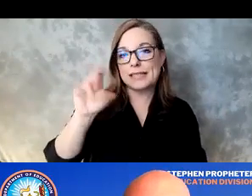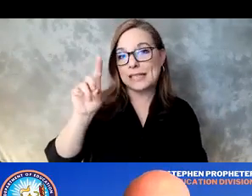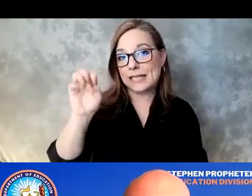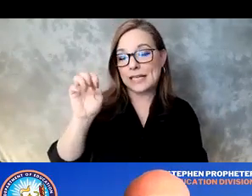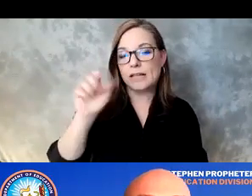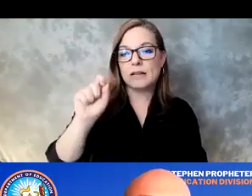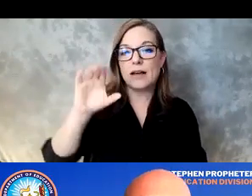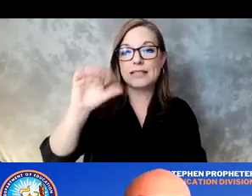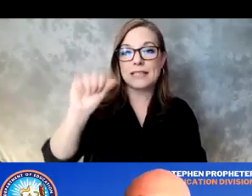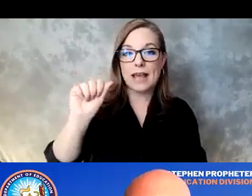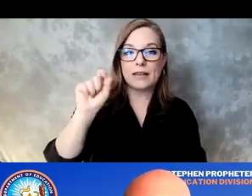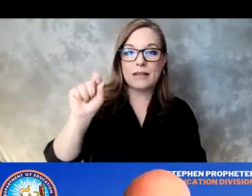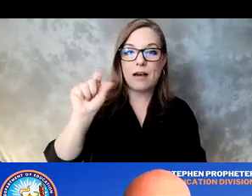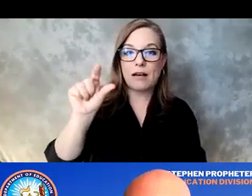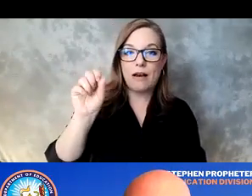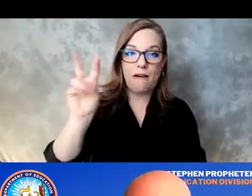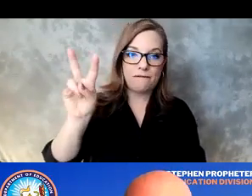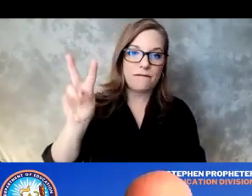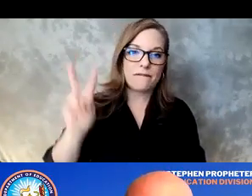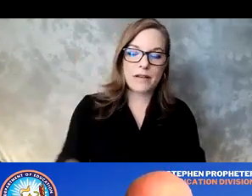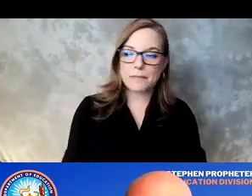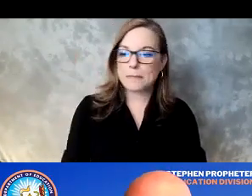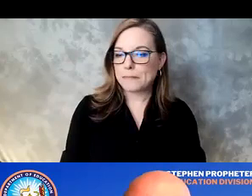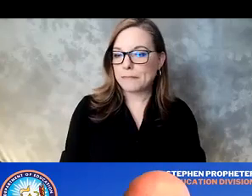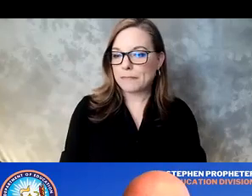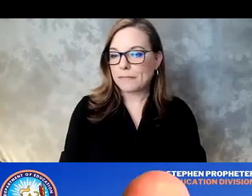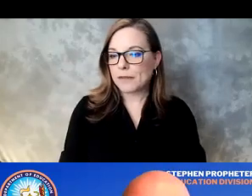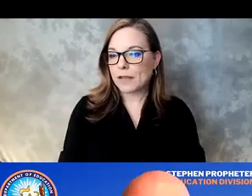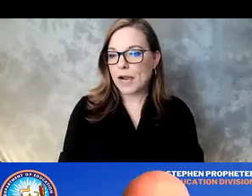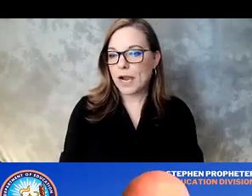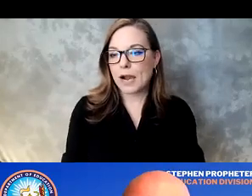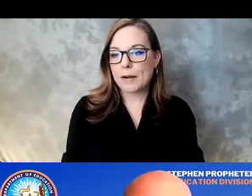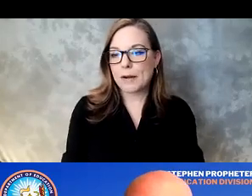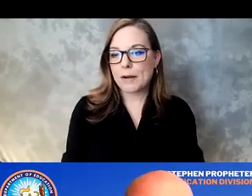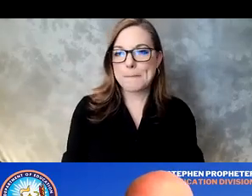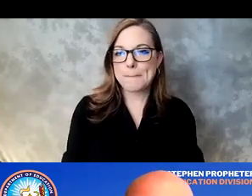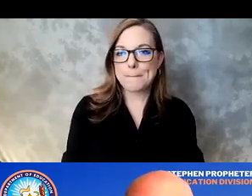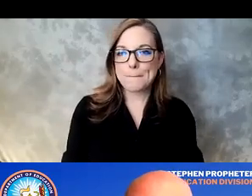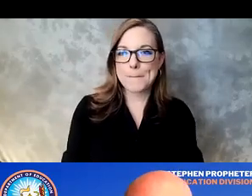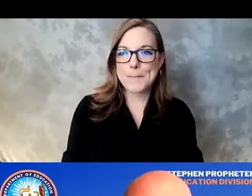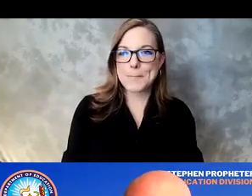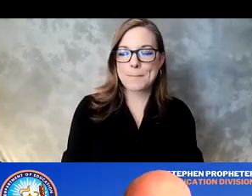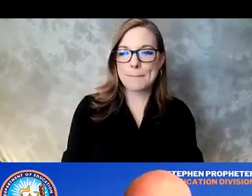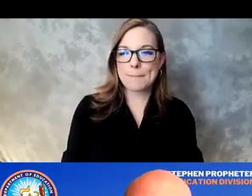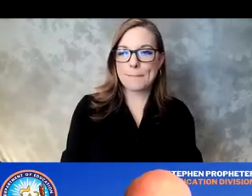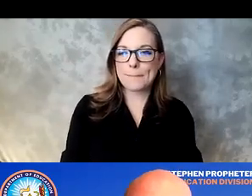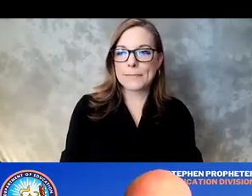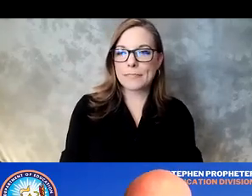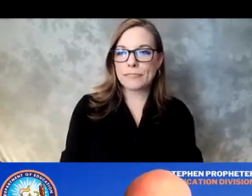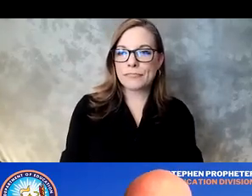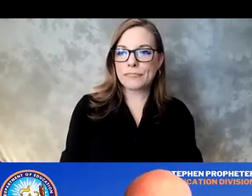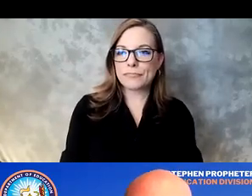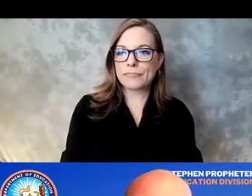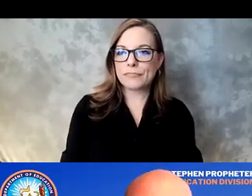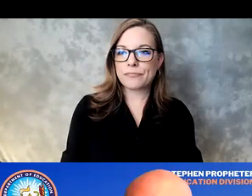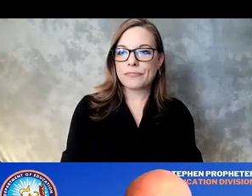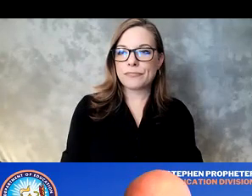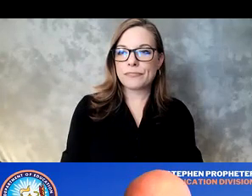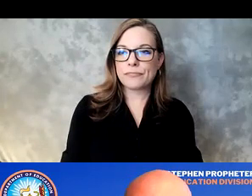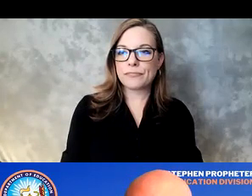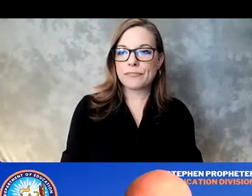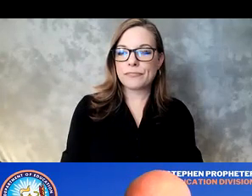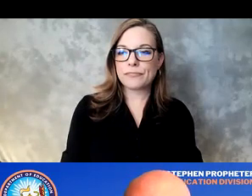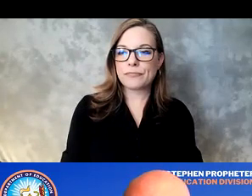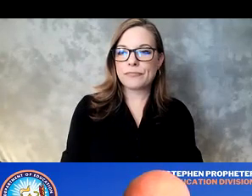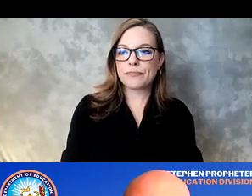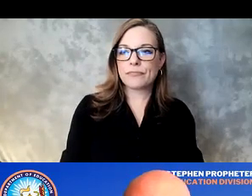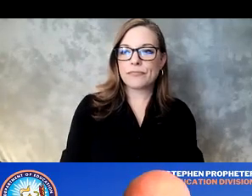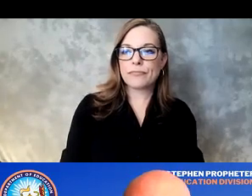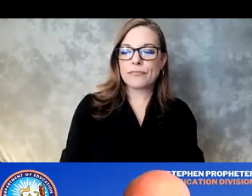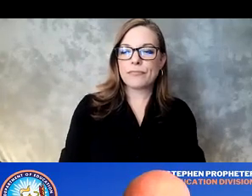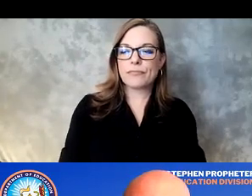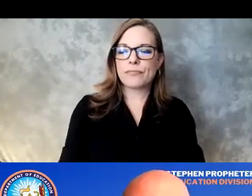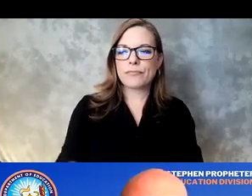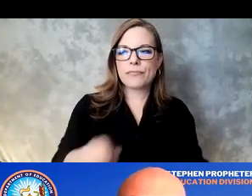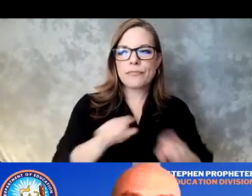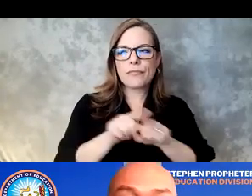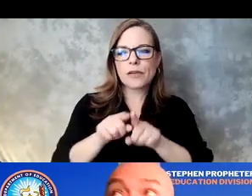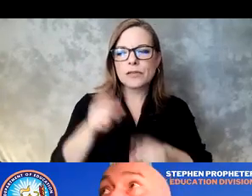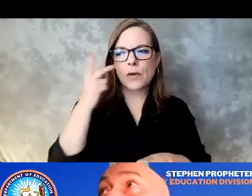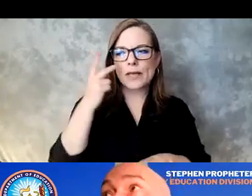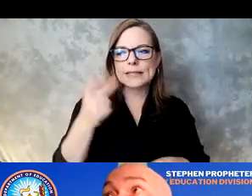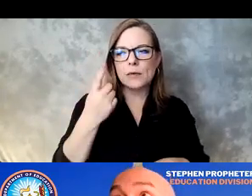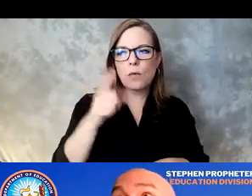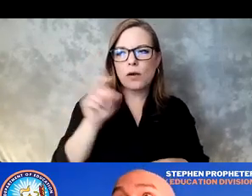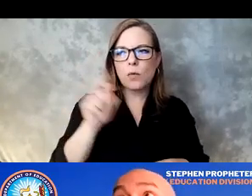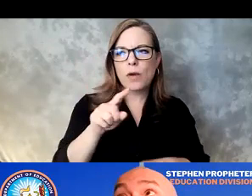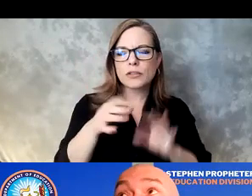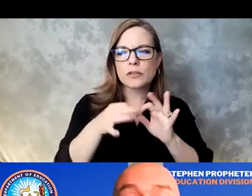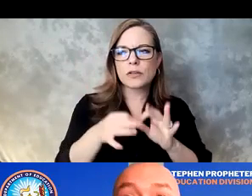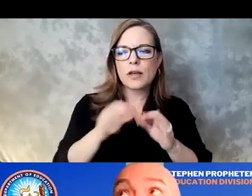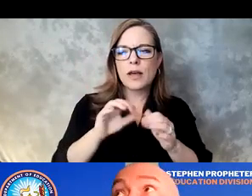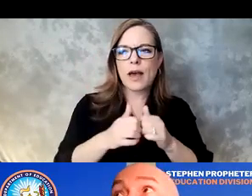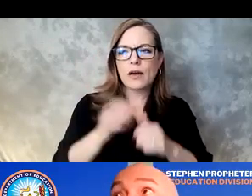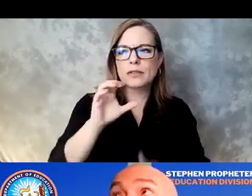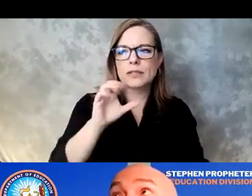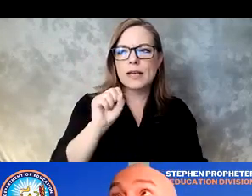Virginia Early: And I’m seeing a question here on how CSPPs would be interacting with